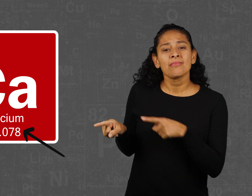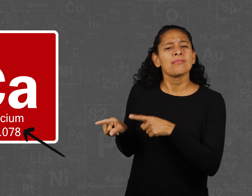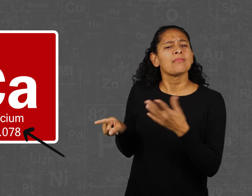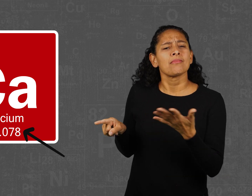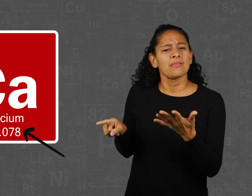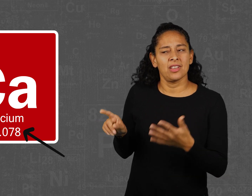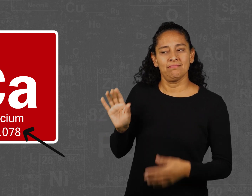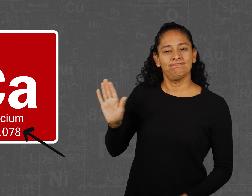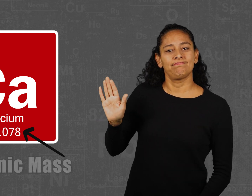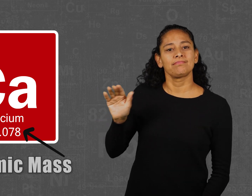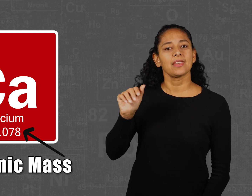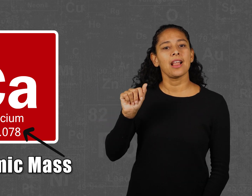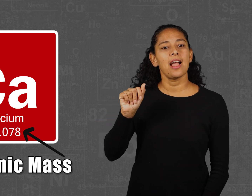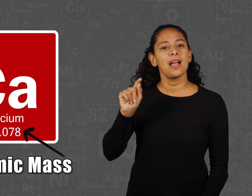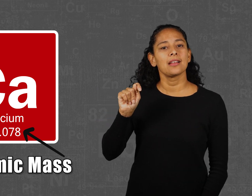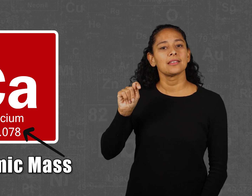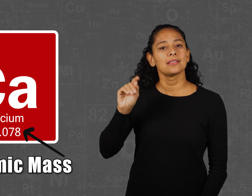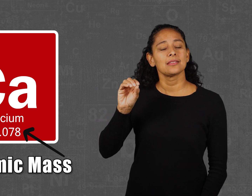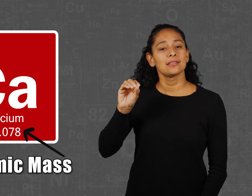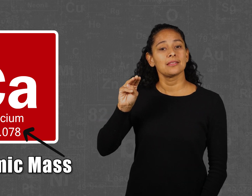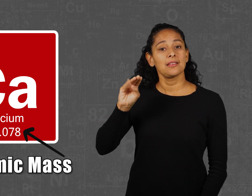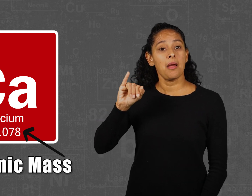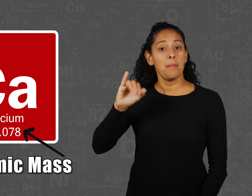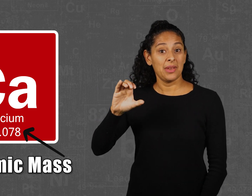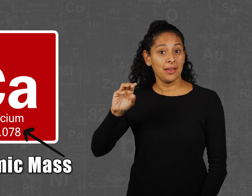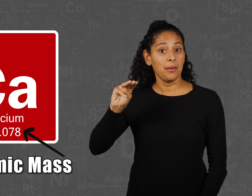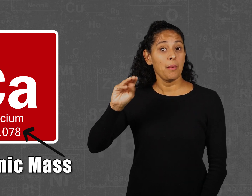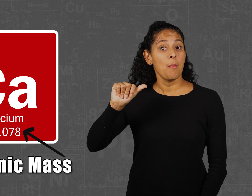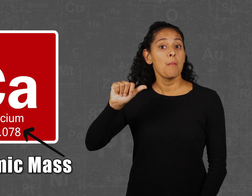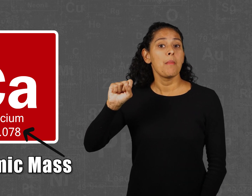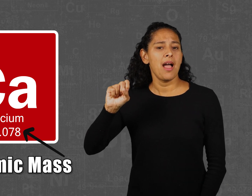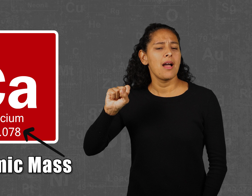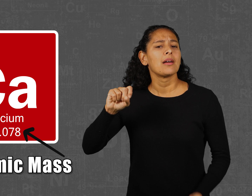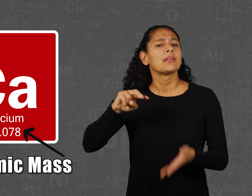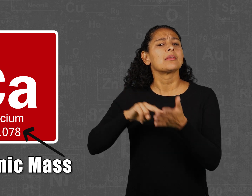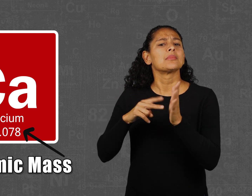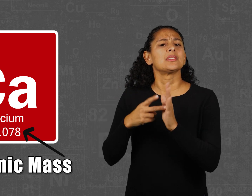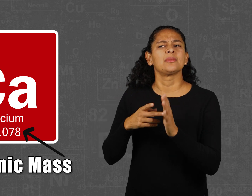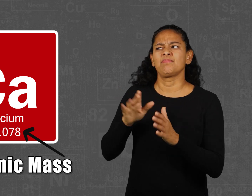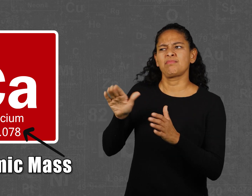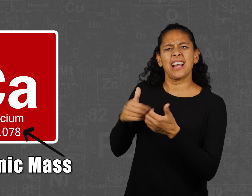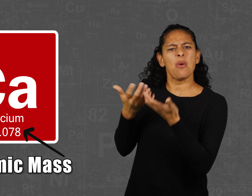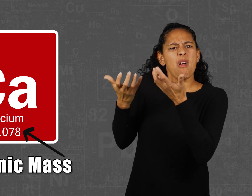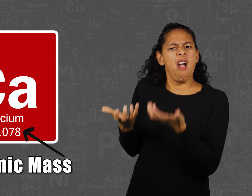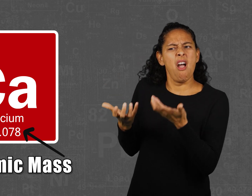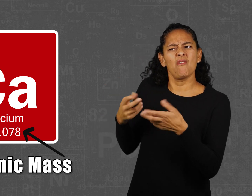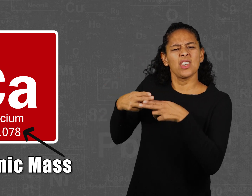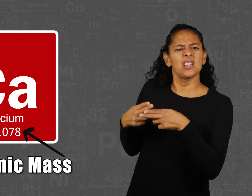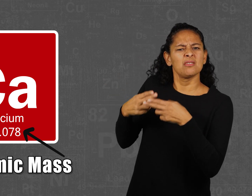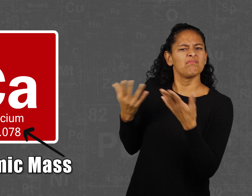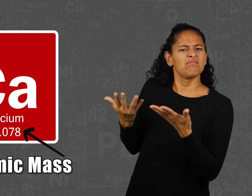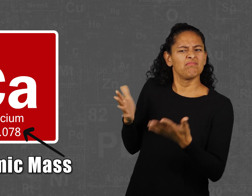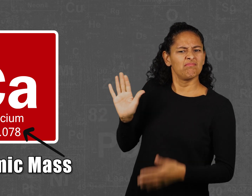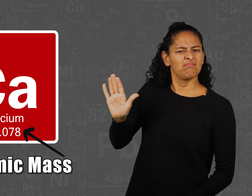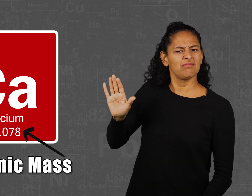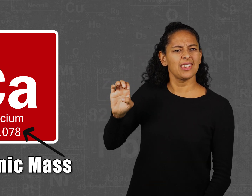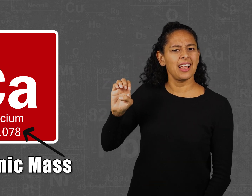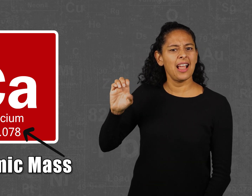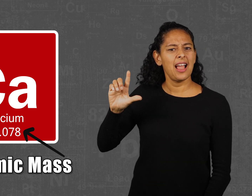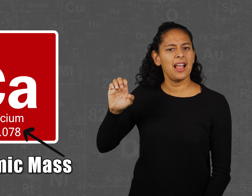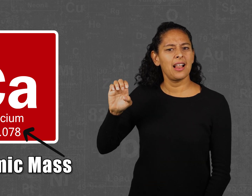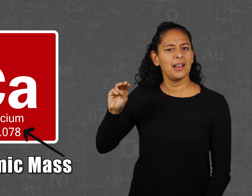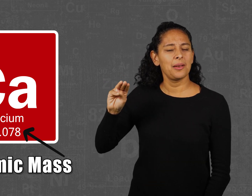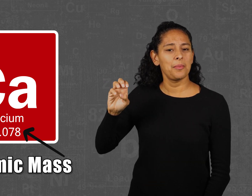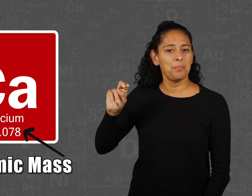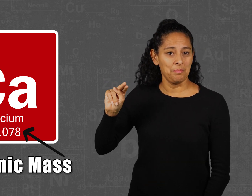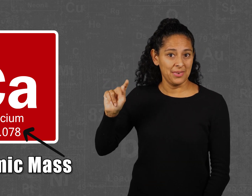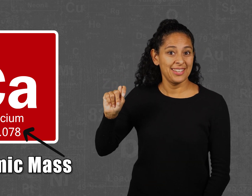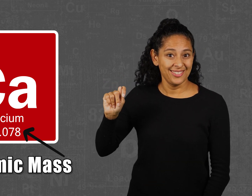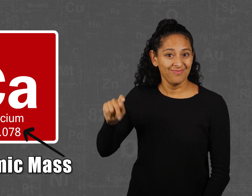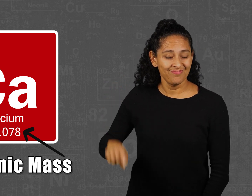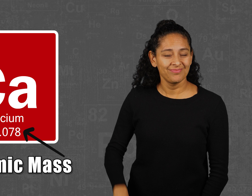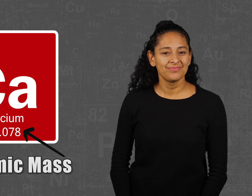This number is called the atomic mass- or how heavy the element is.